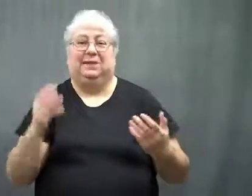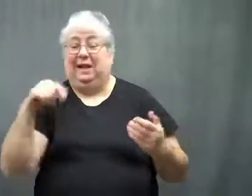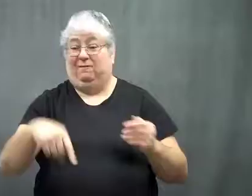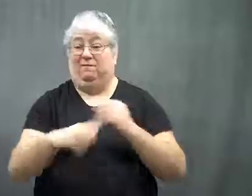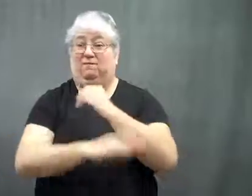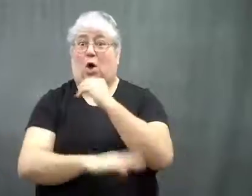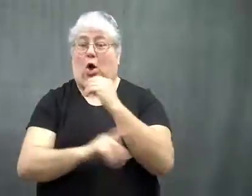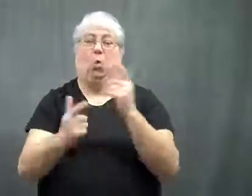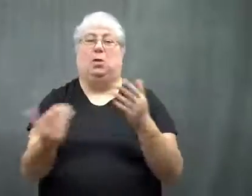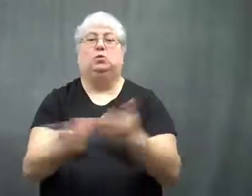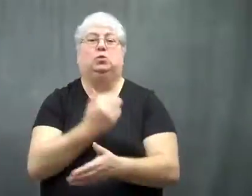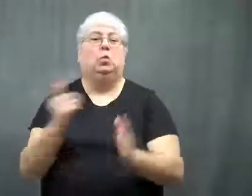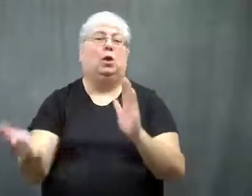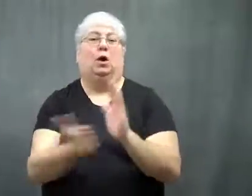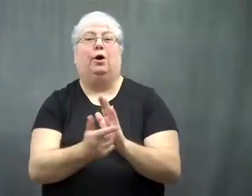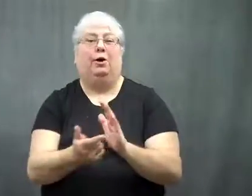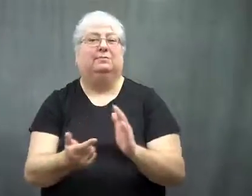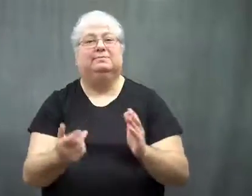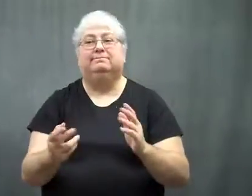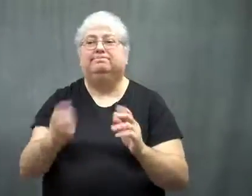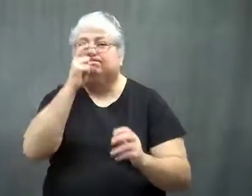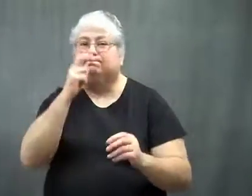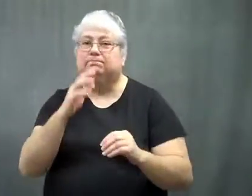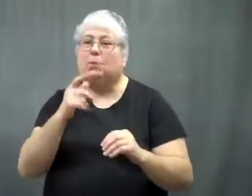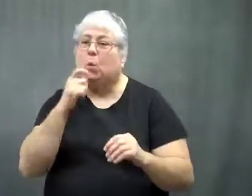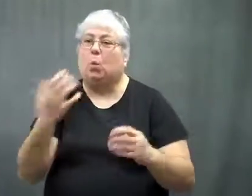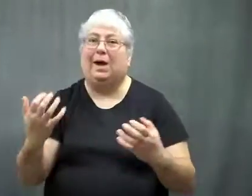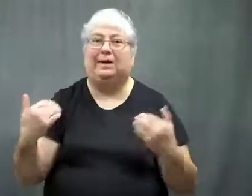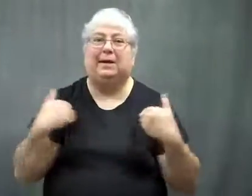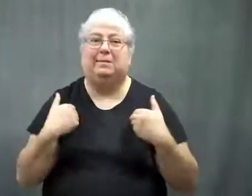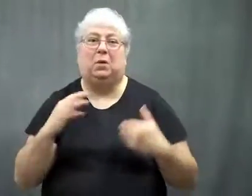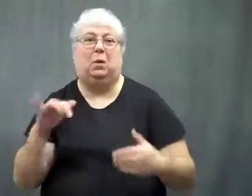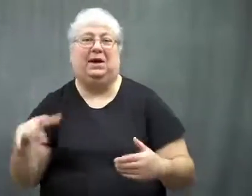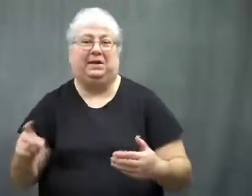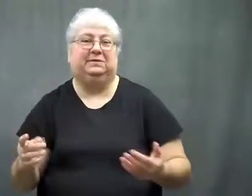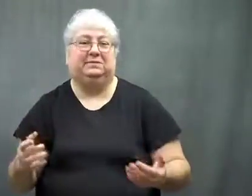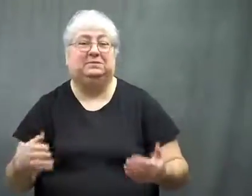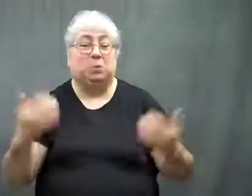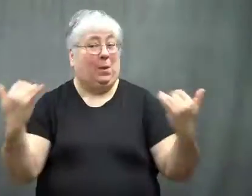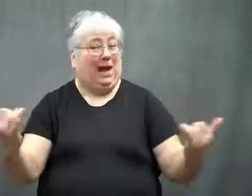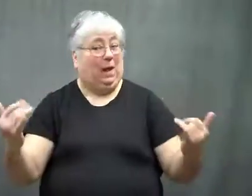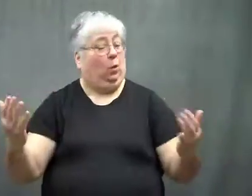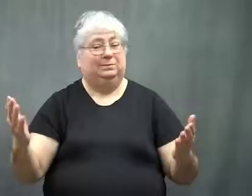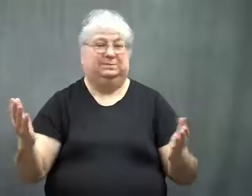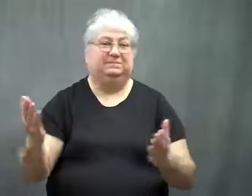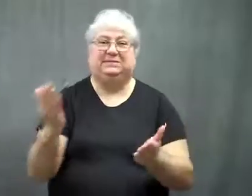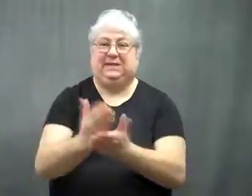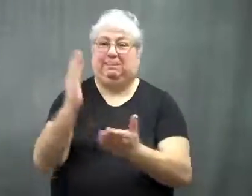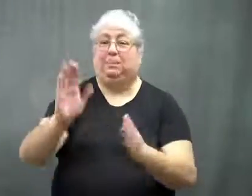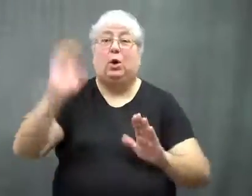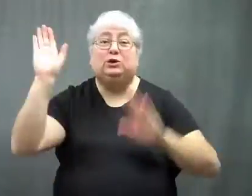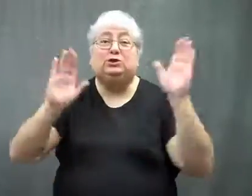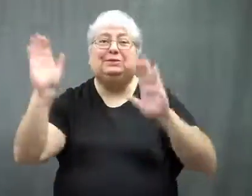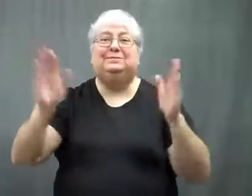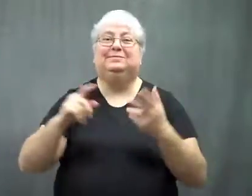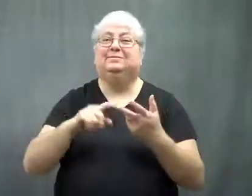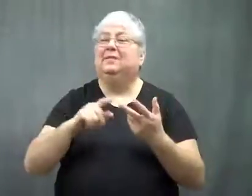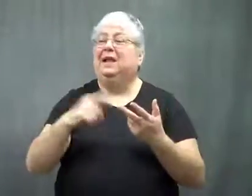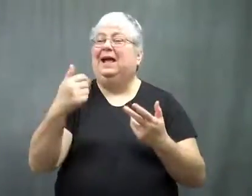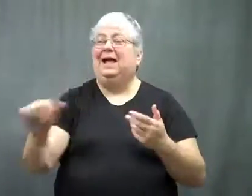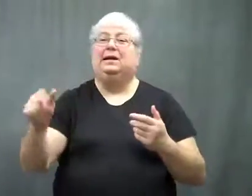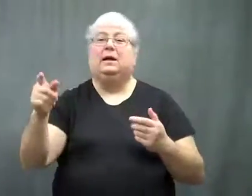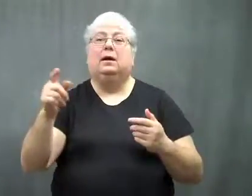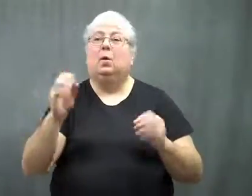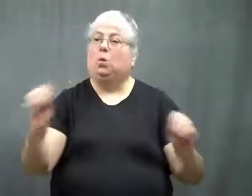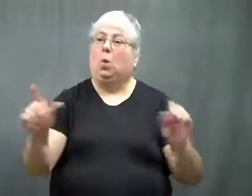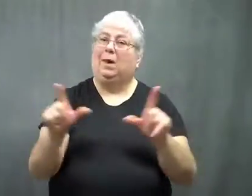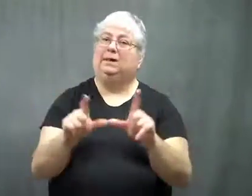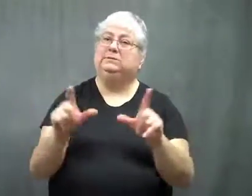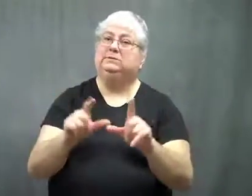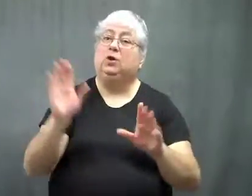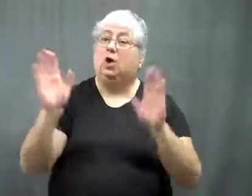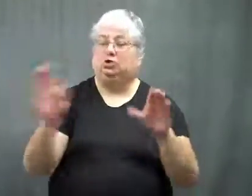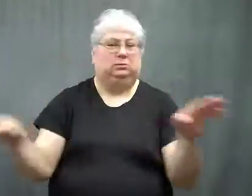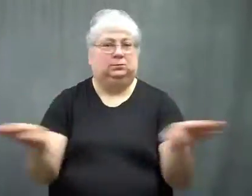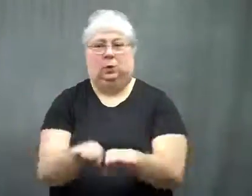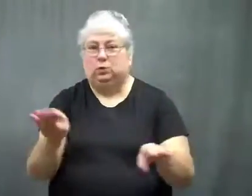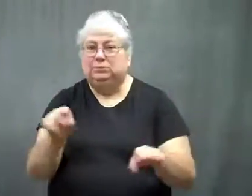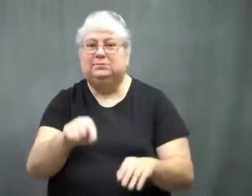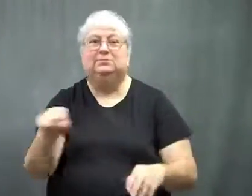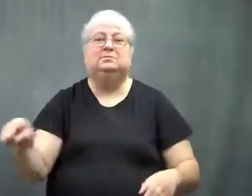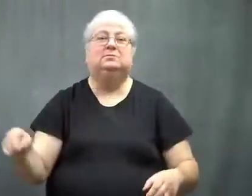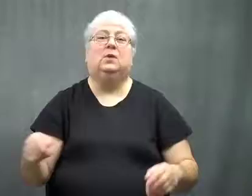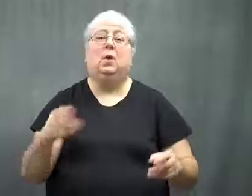This fall there will be new laws with tighter controls on the ownership of exotic animals.